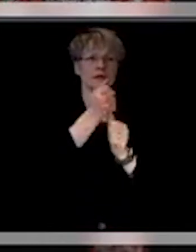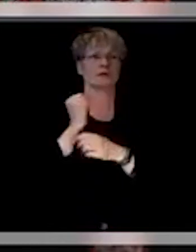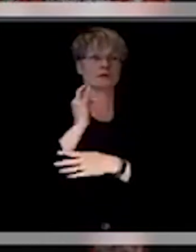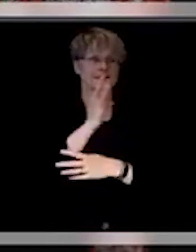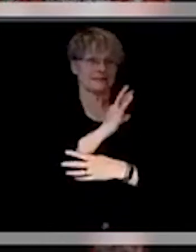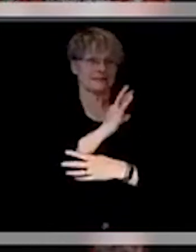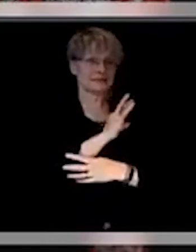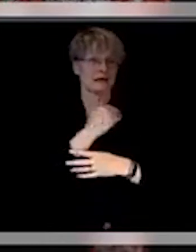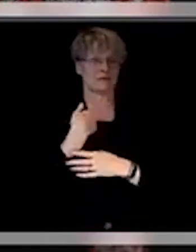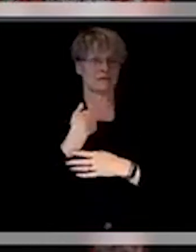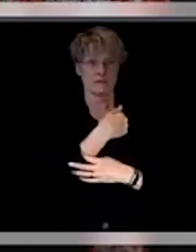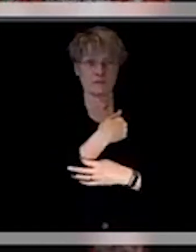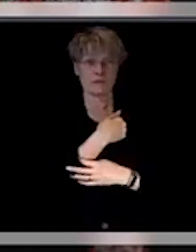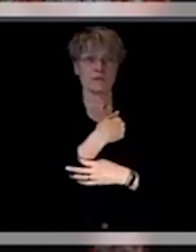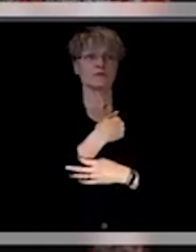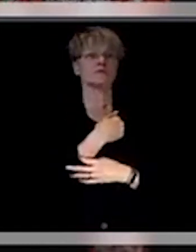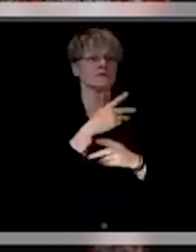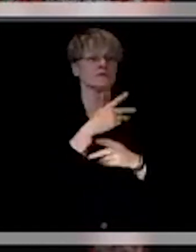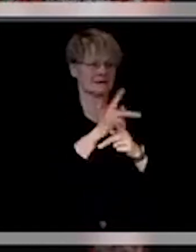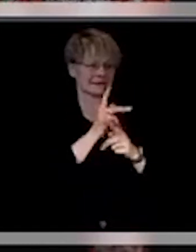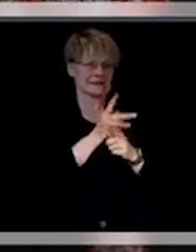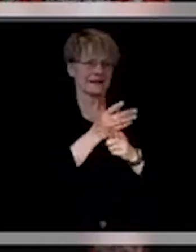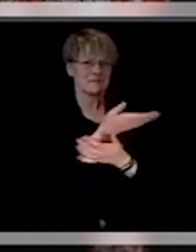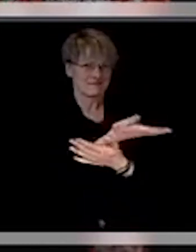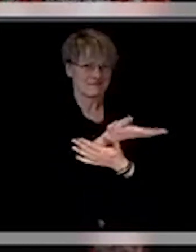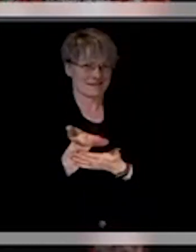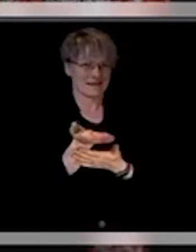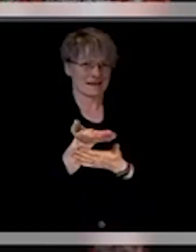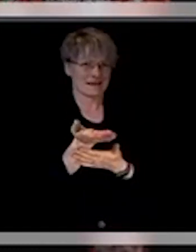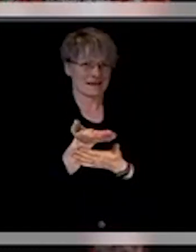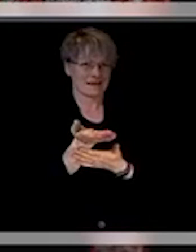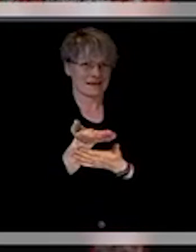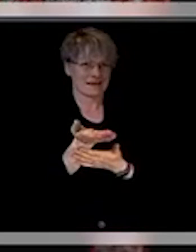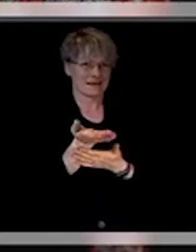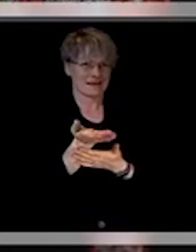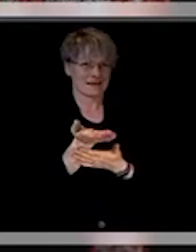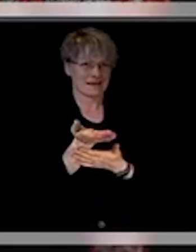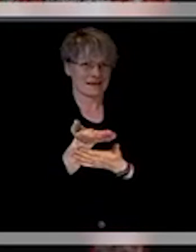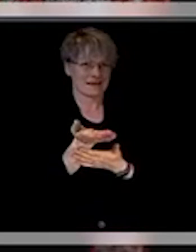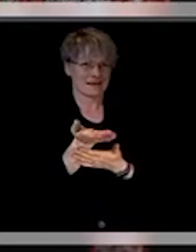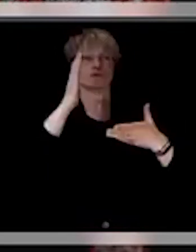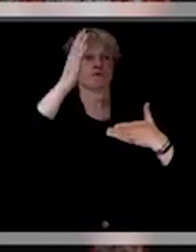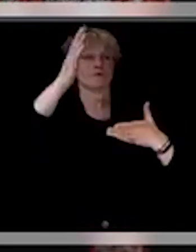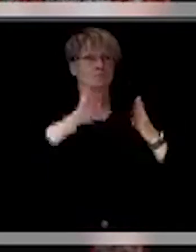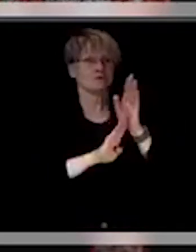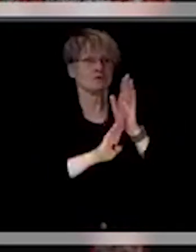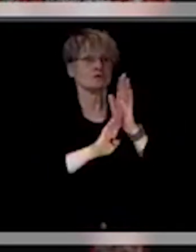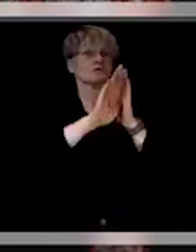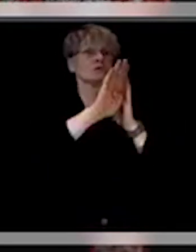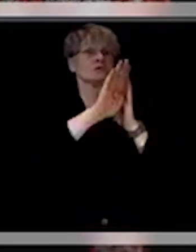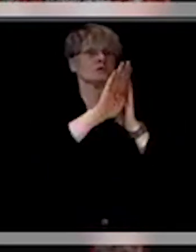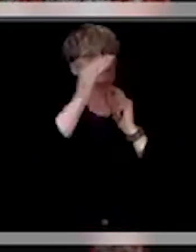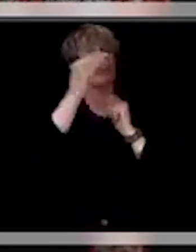if we ever were to get a surge, then we know that we would probably be like many places